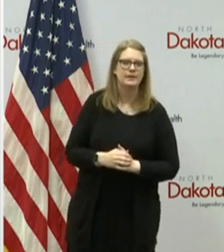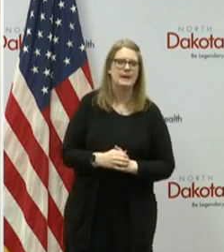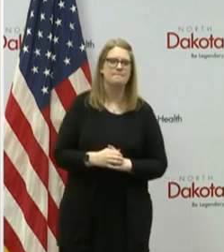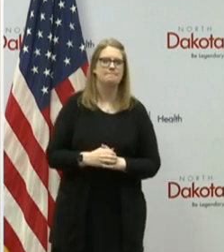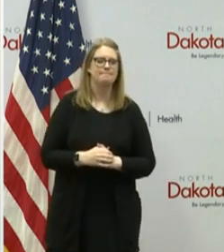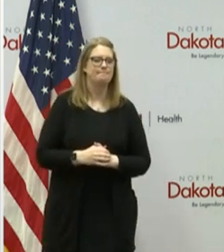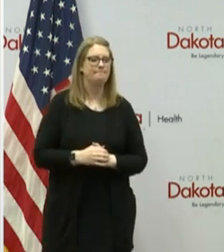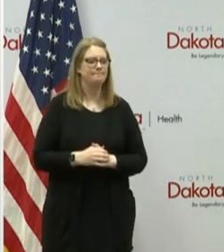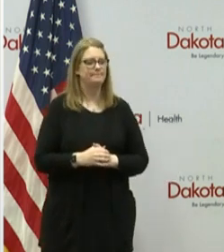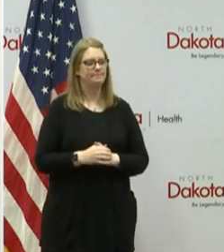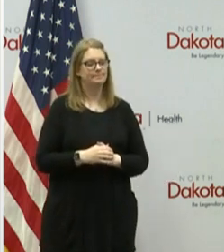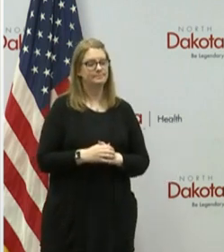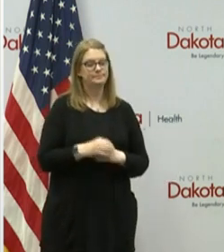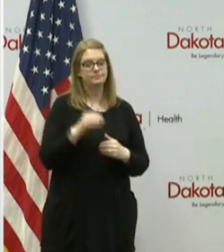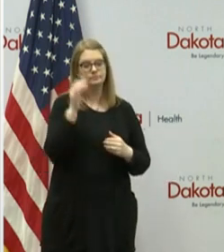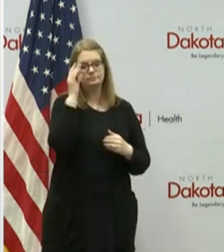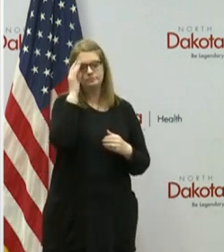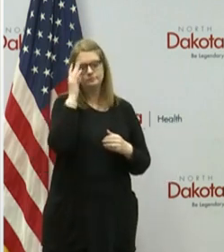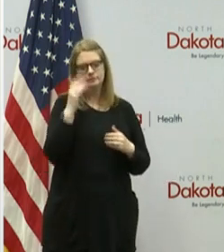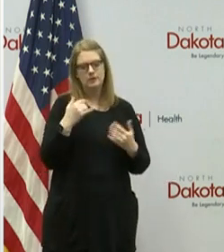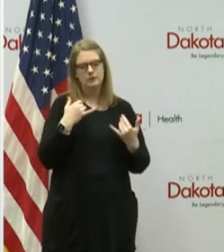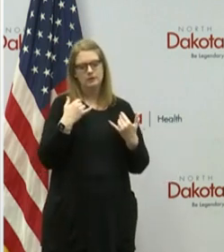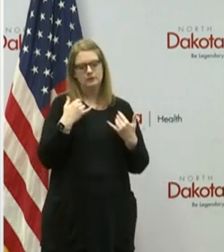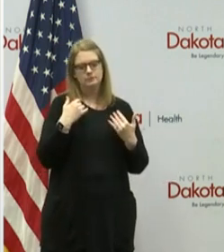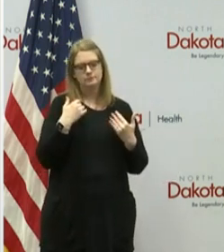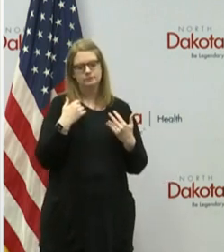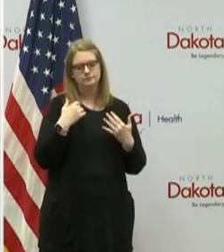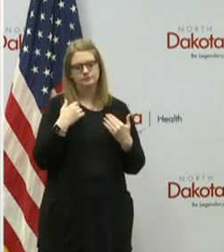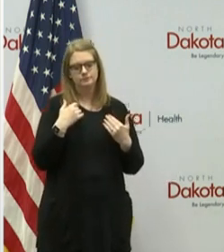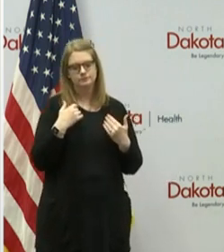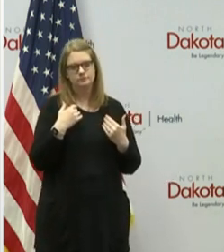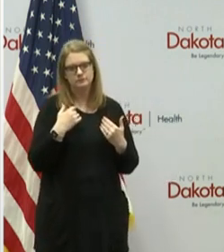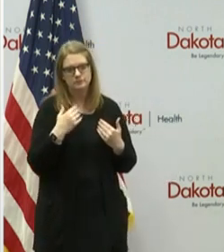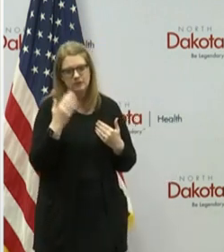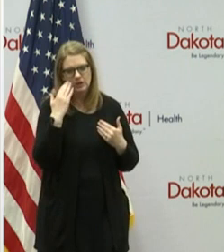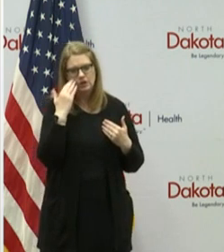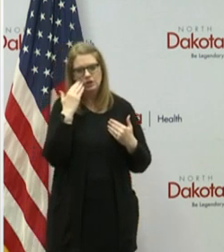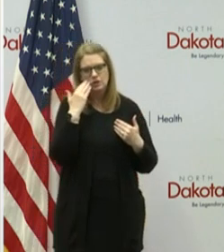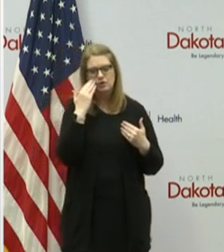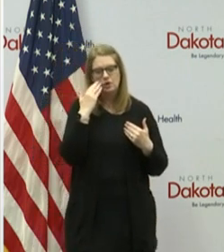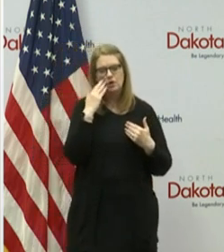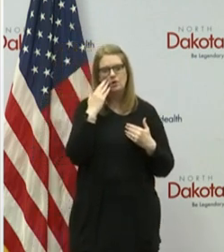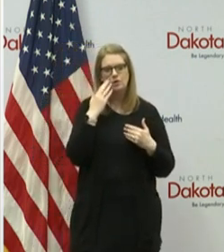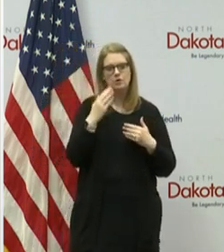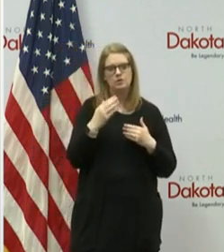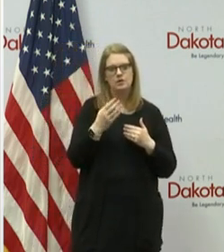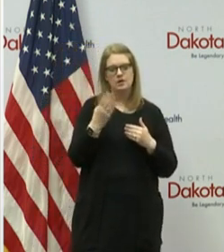EXPECT THAT WE SHOULD SEE MORE RECOVERIES IN THE DAYS AHEAD.